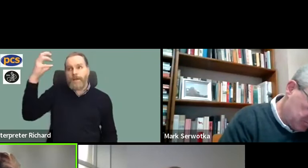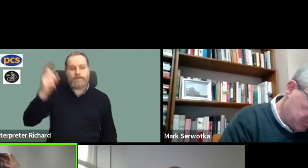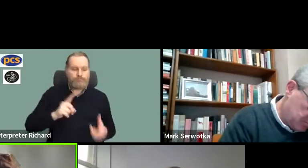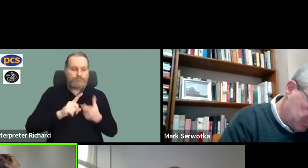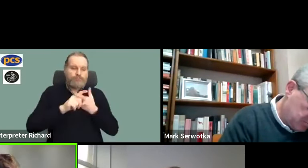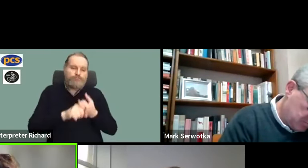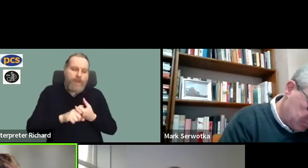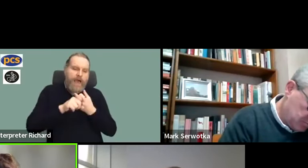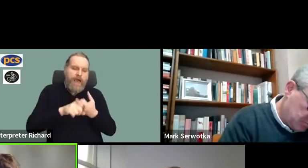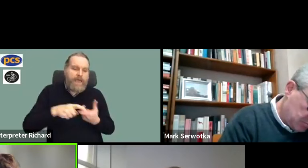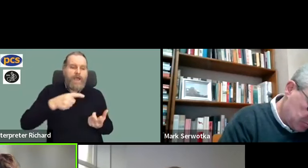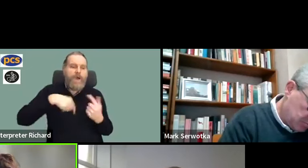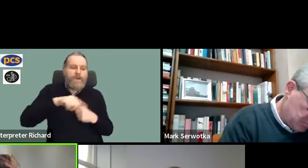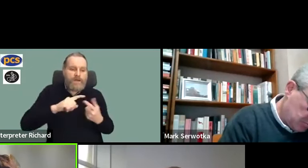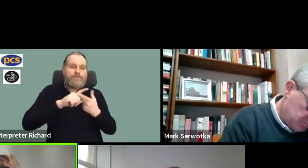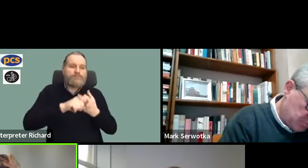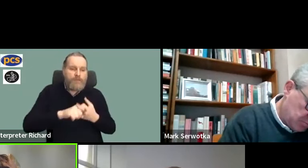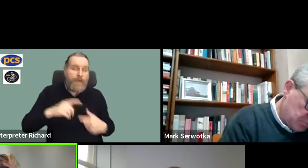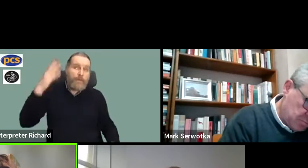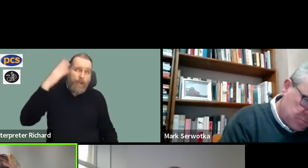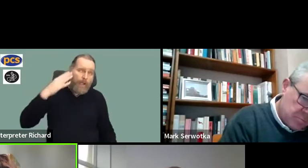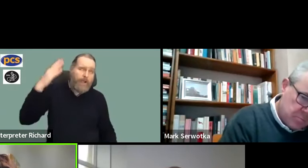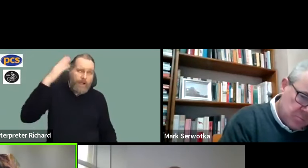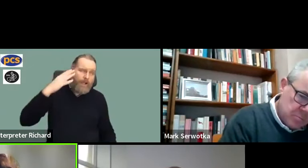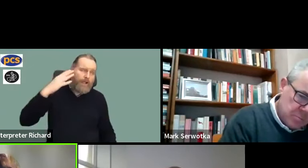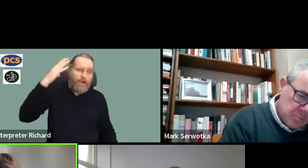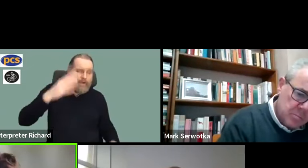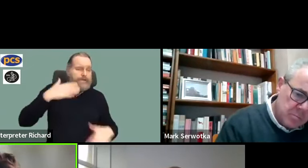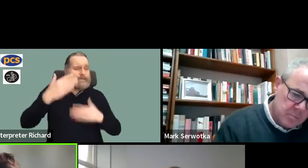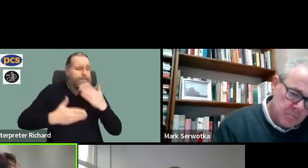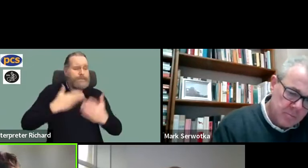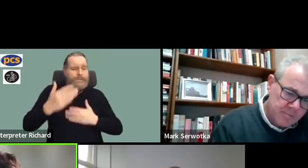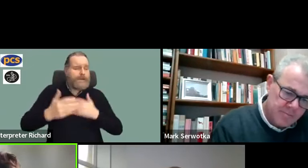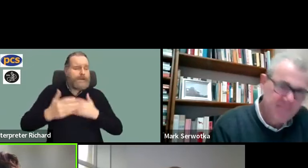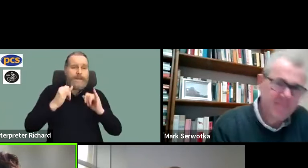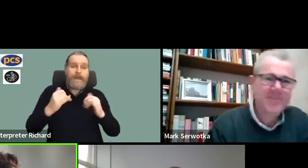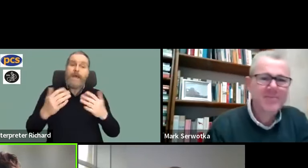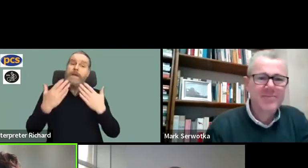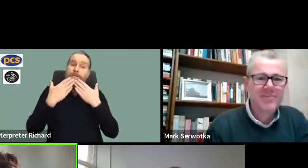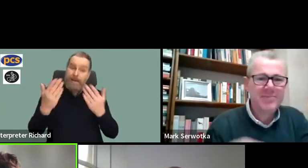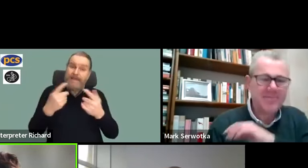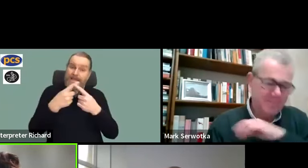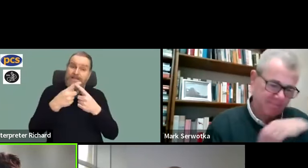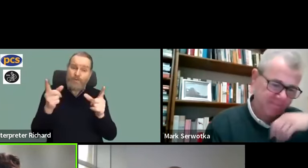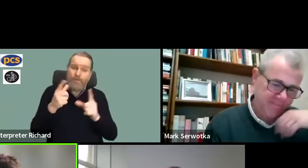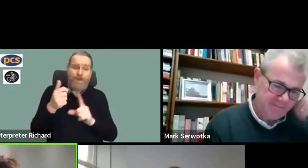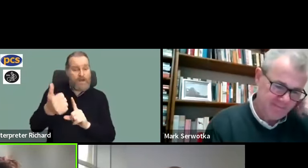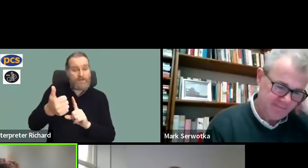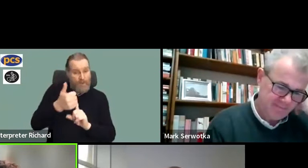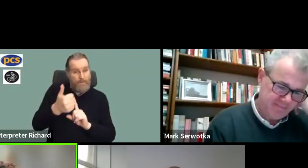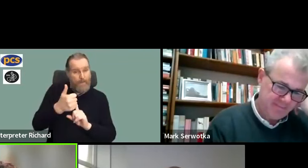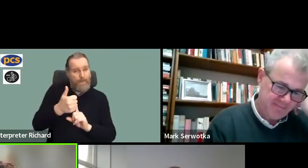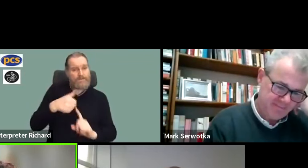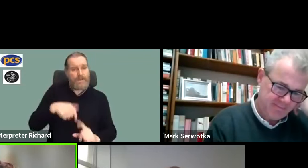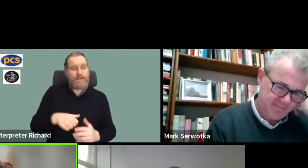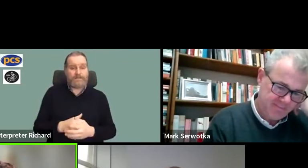l of ll of civil servants, and if it's going to be done to somebody, it's done to civil servants first , so so please support us upport